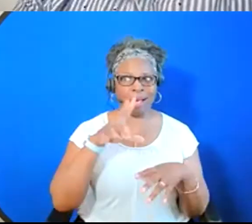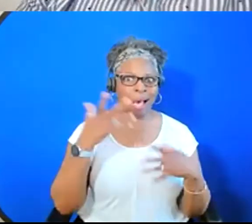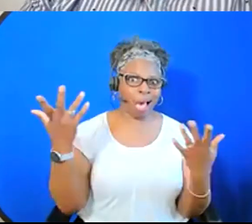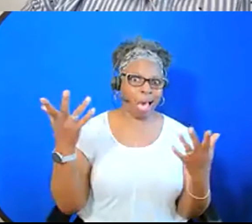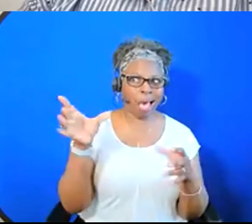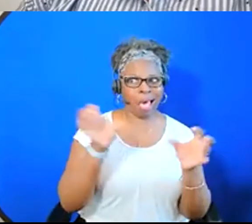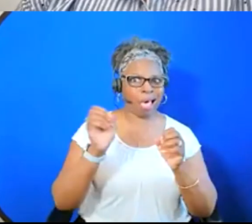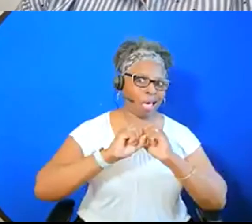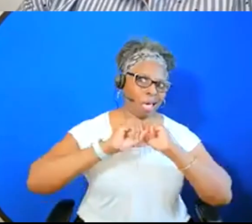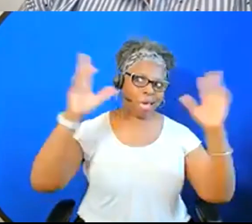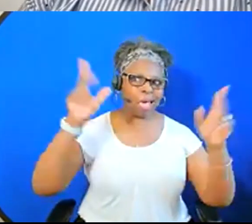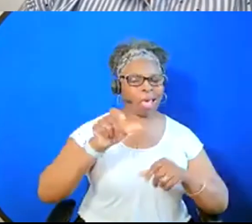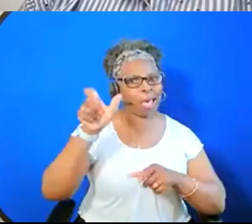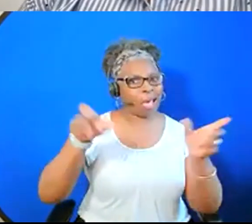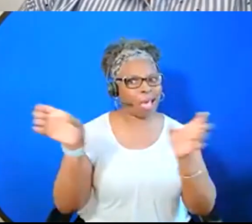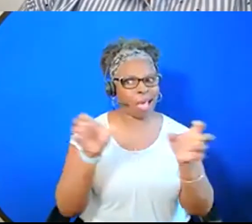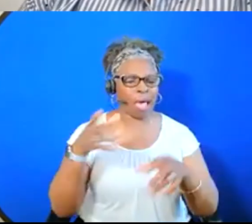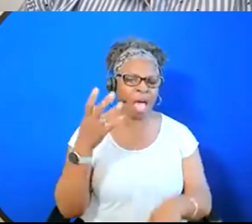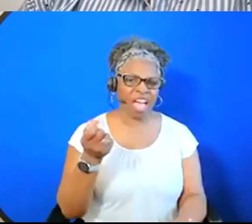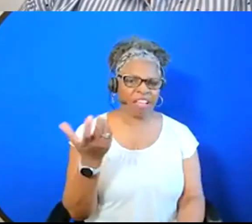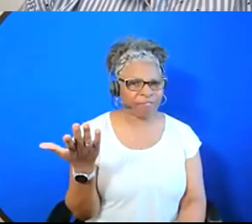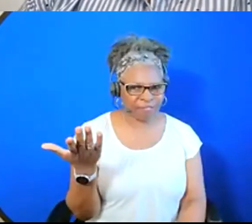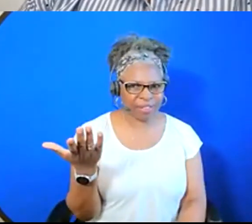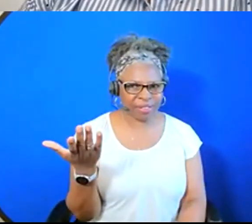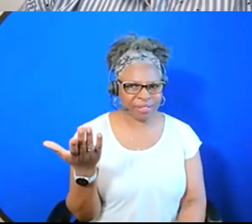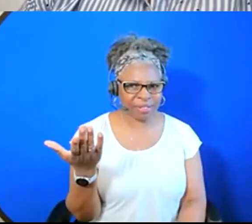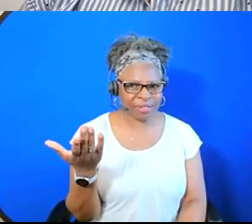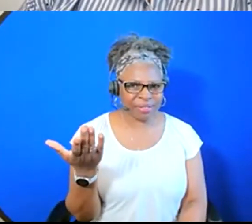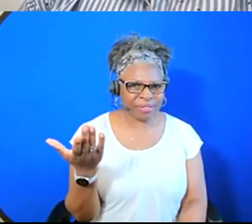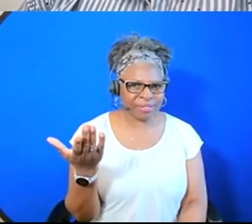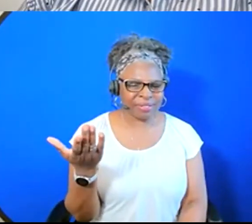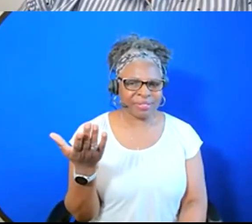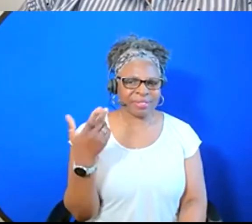dark matter, I think it was, was Sholette, that, that writes that nicely about the kind of dark